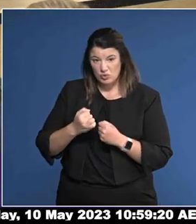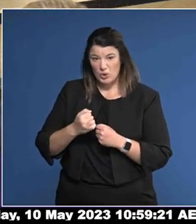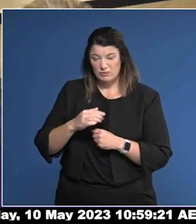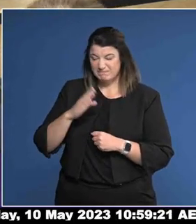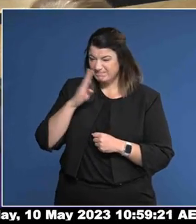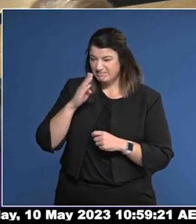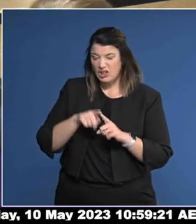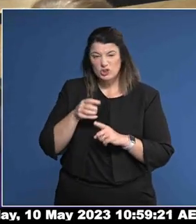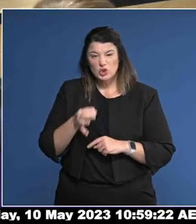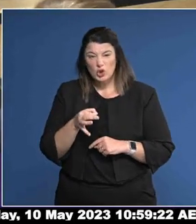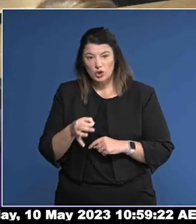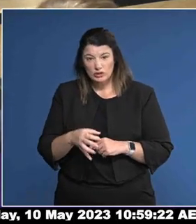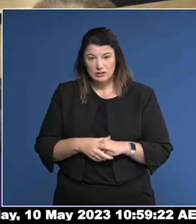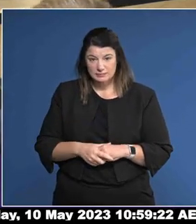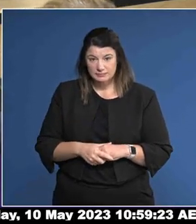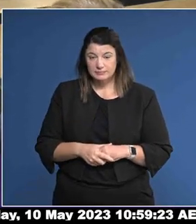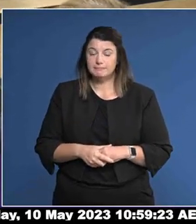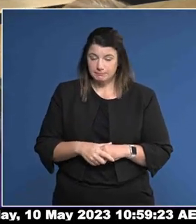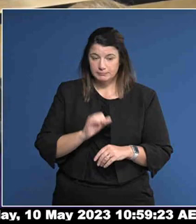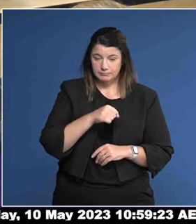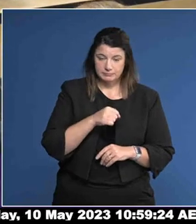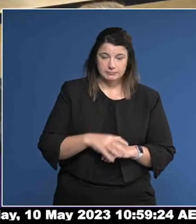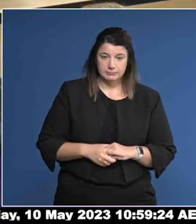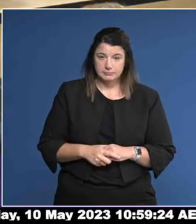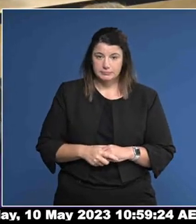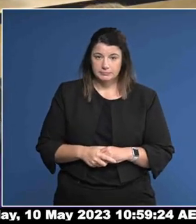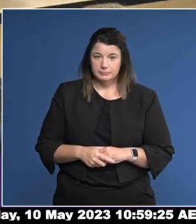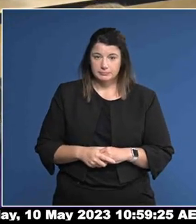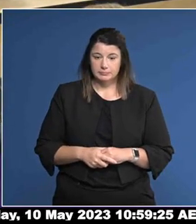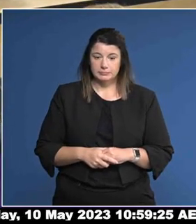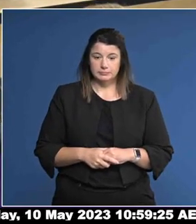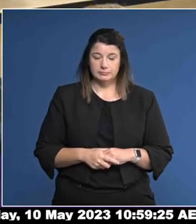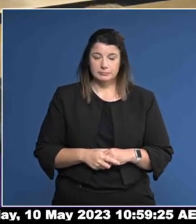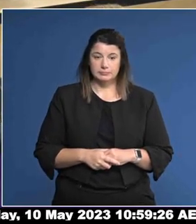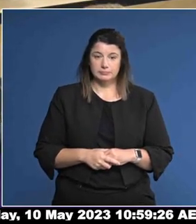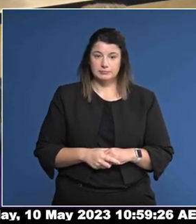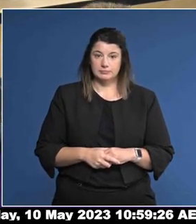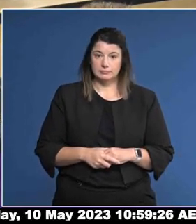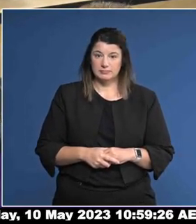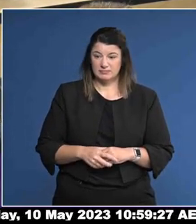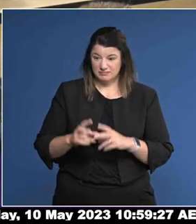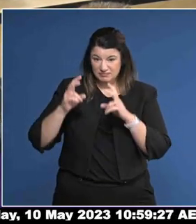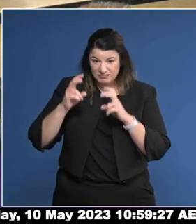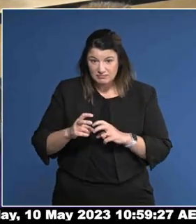Yes. Of passing foreign matters in their bowel movements?